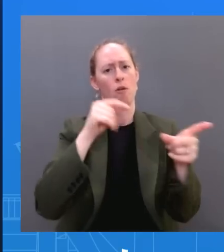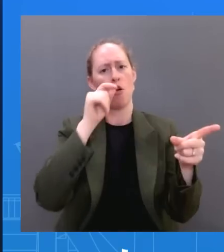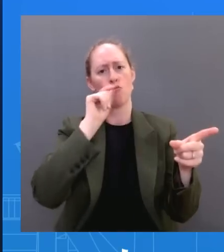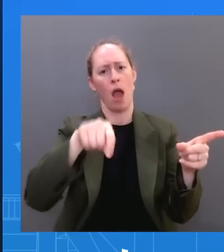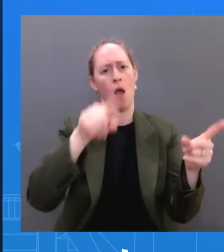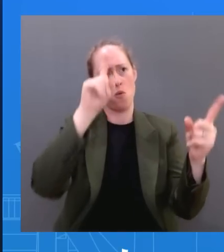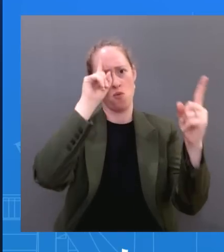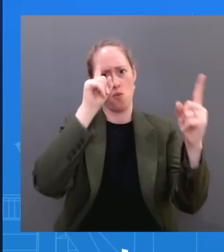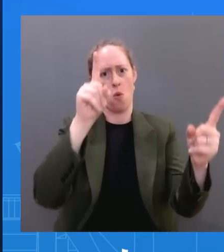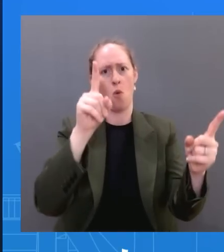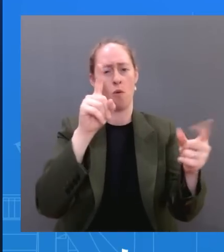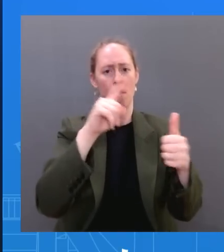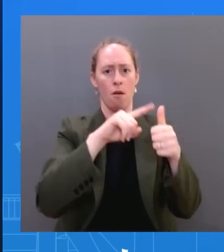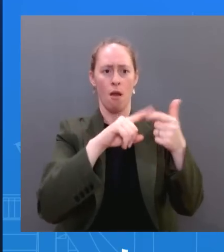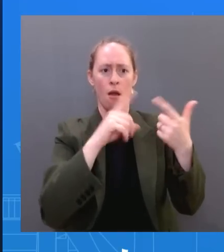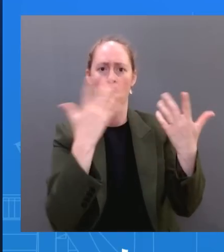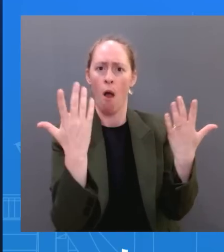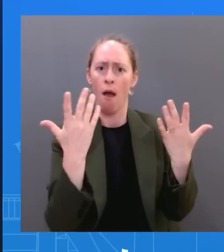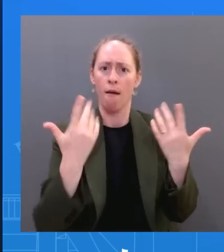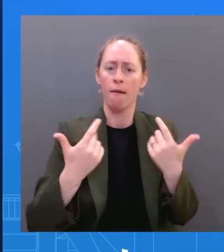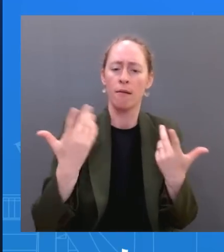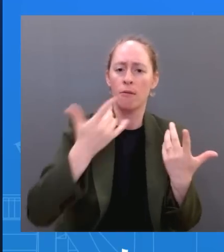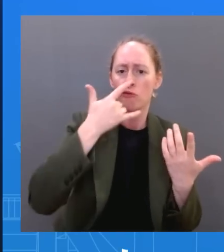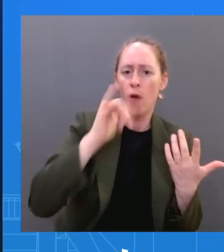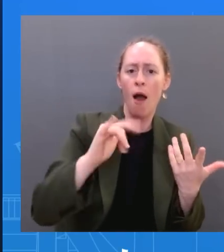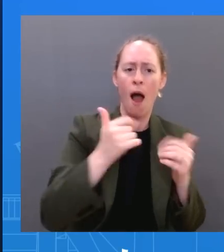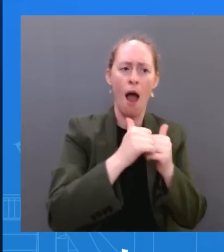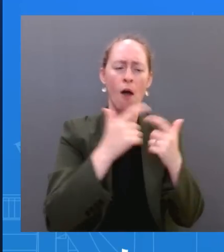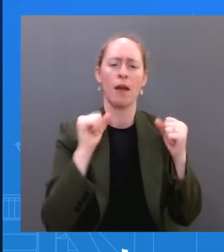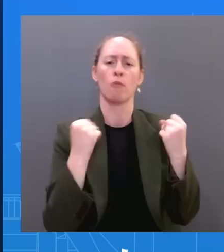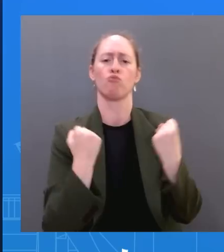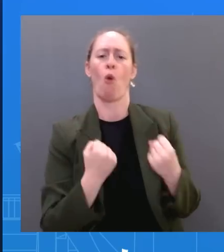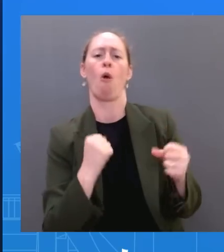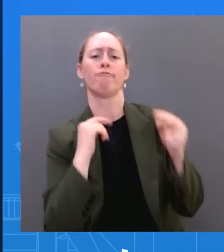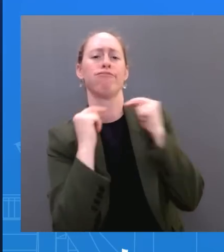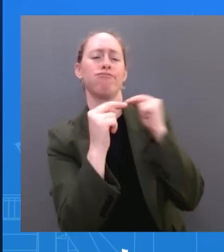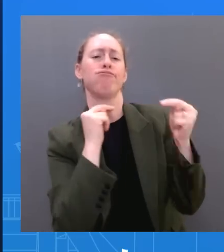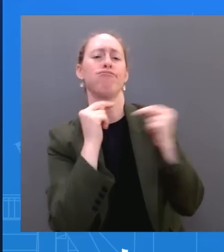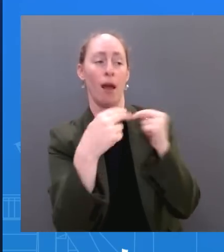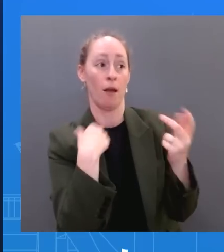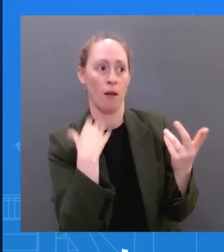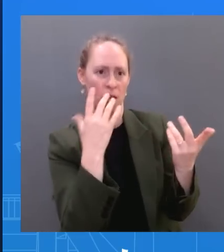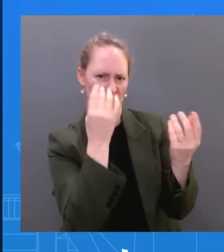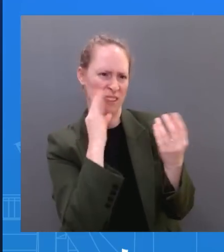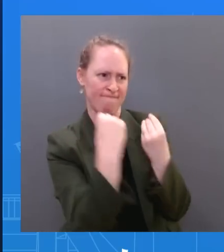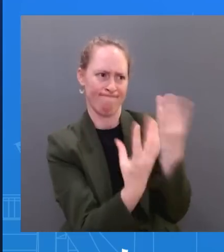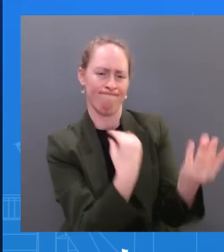"We will do that for as long as it takes." Yes. The Press: Do you still assess -- do you still assess, Jake, that President Putin